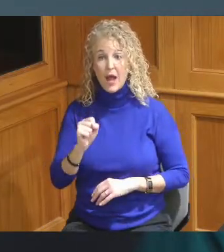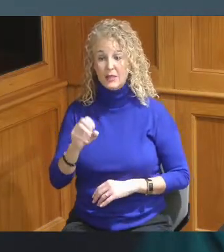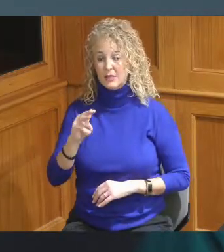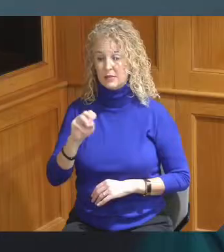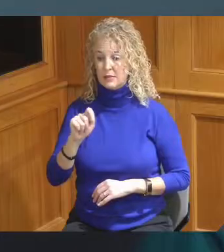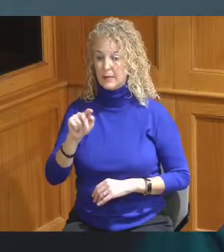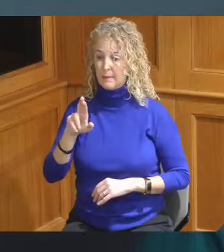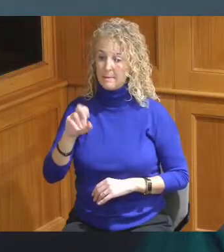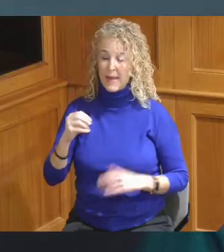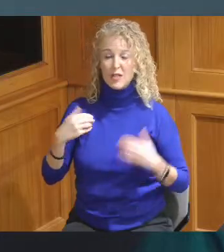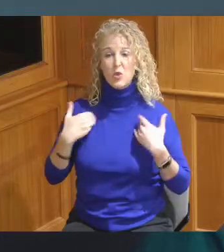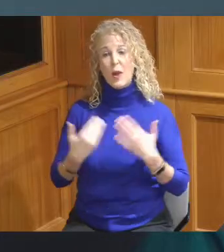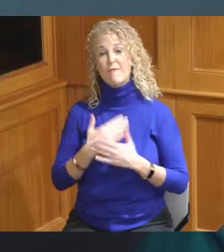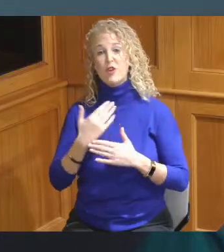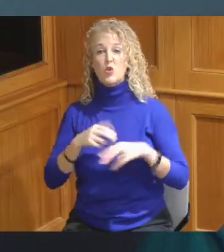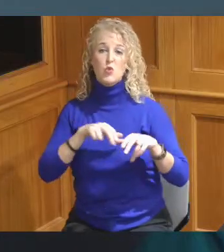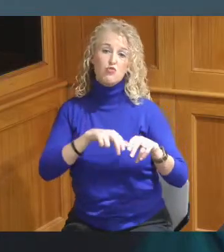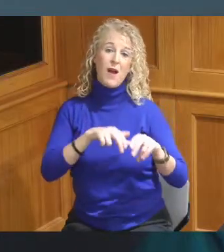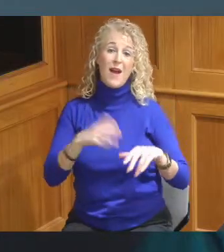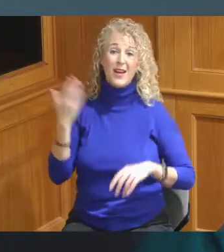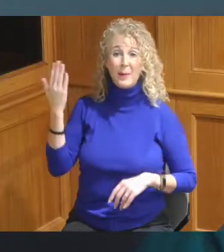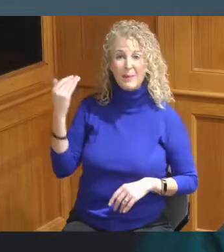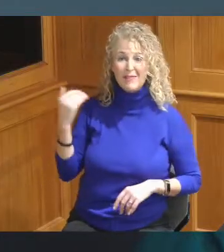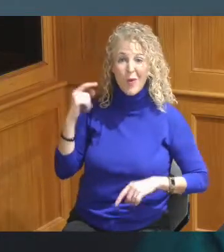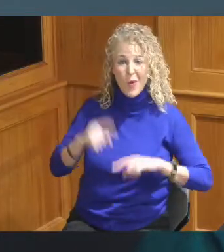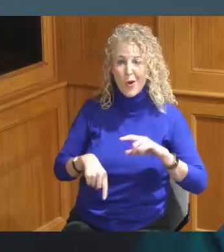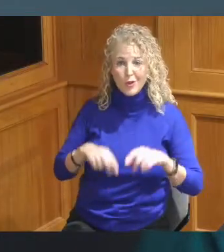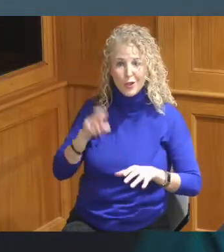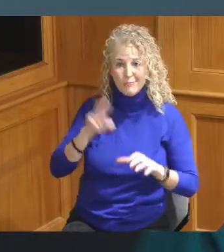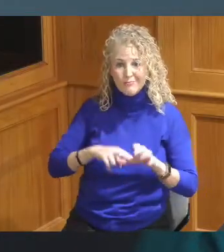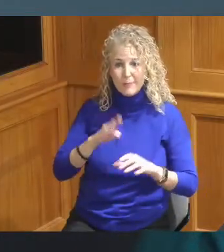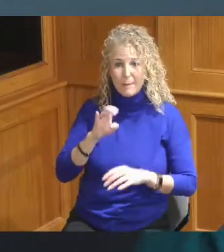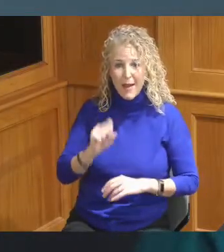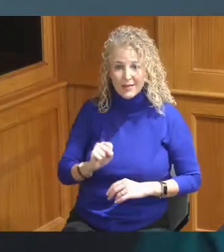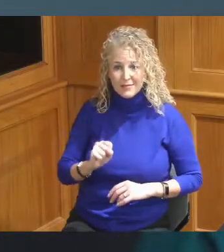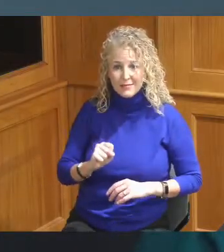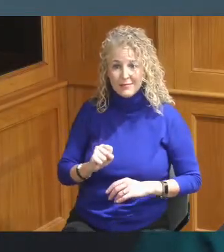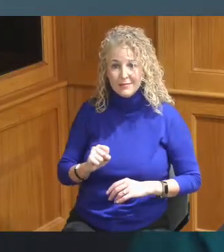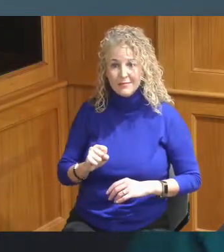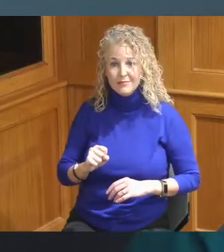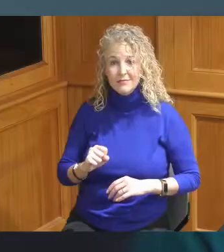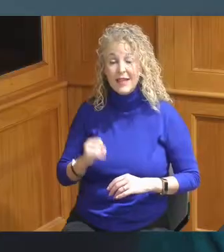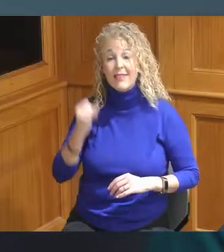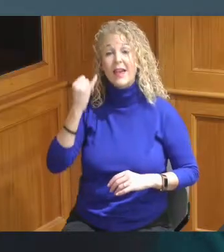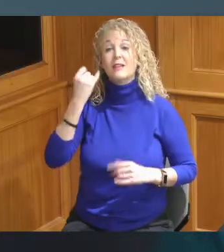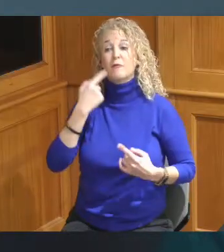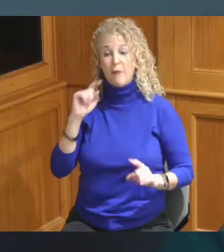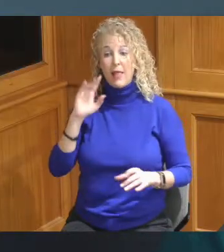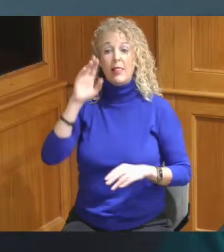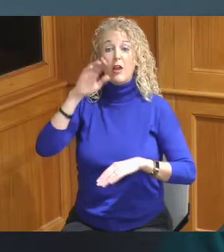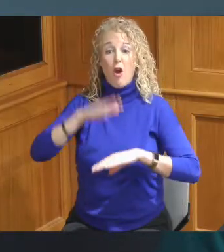car. We got a new ride." We couldn't even get on the bus. And if we did, we had to go to the back.